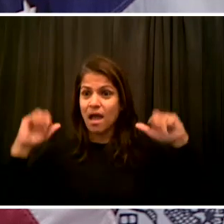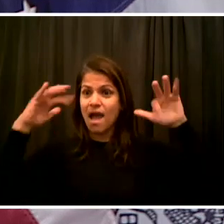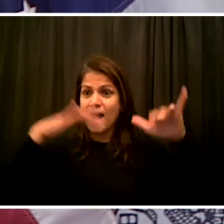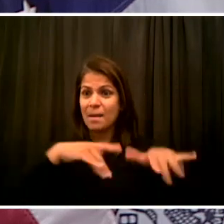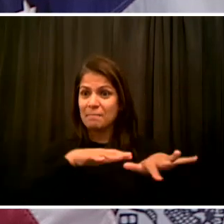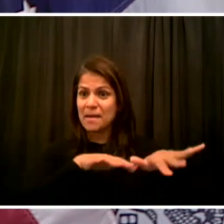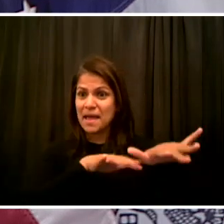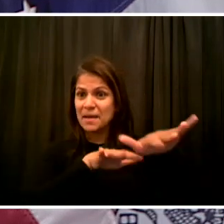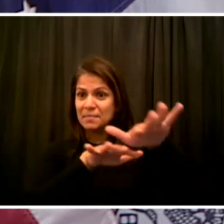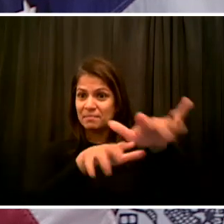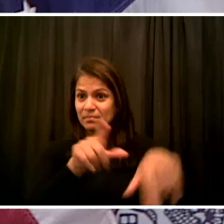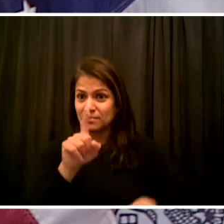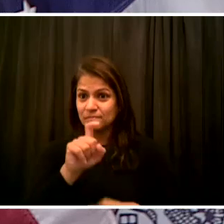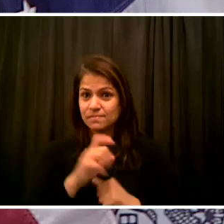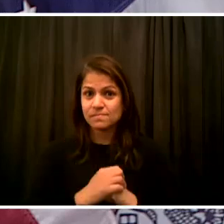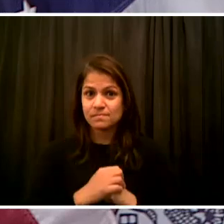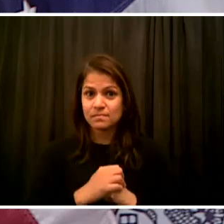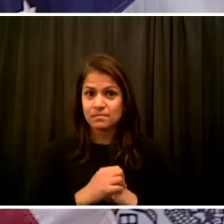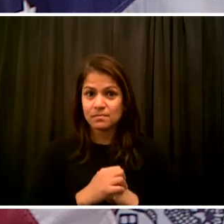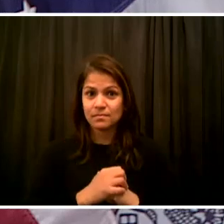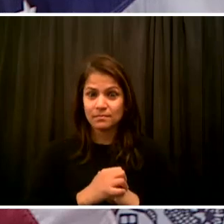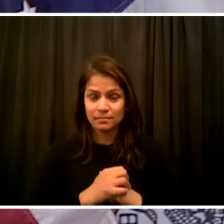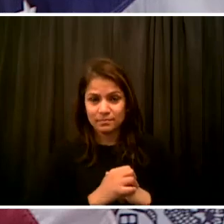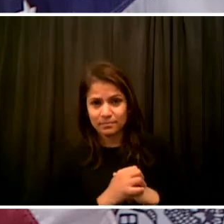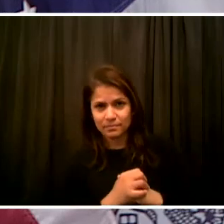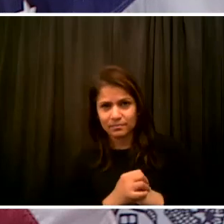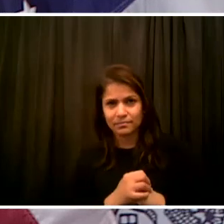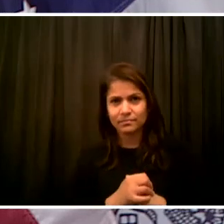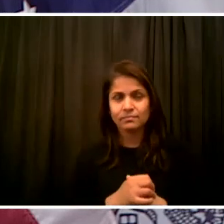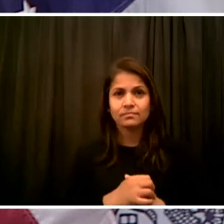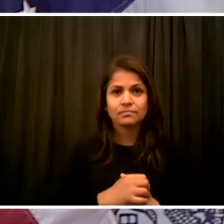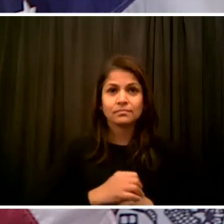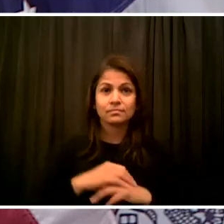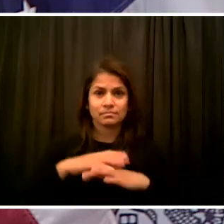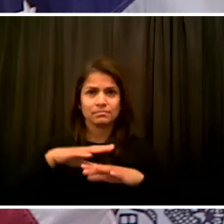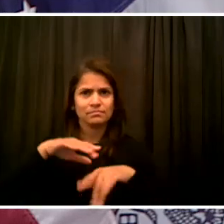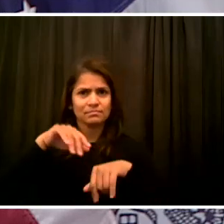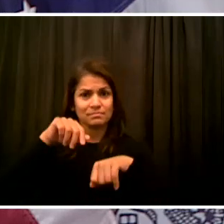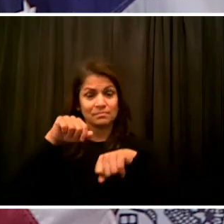COULD BE TAKEN AWAY FROM CARS